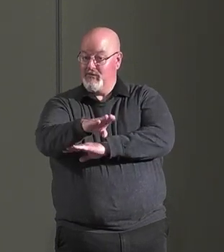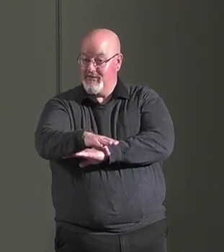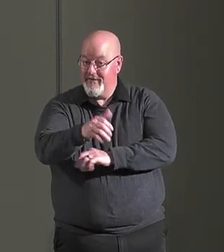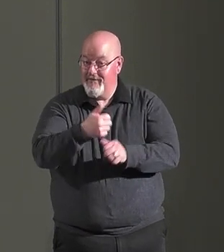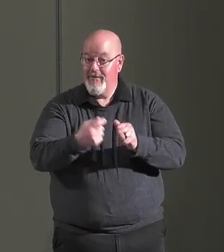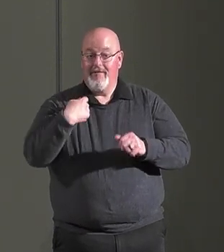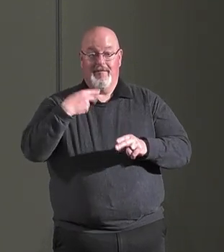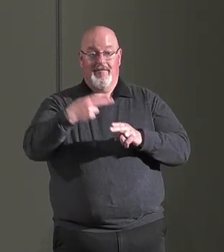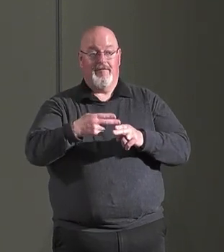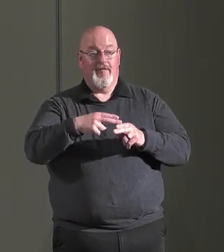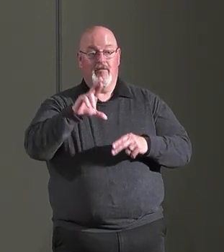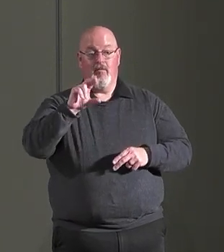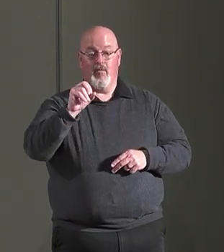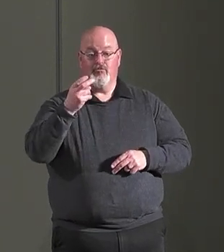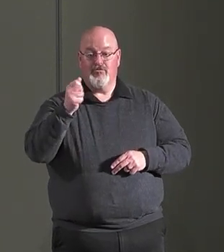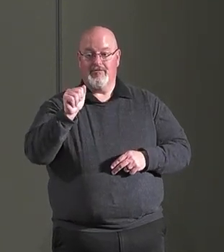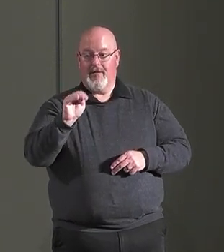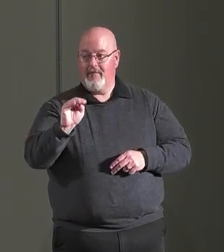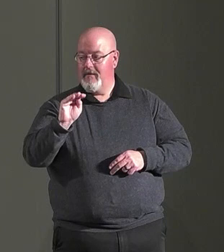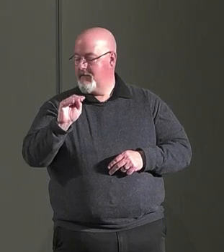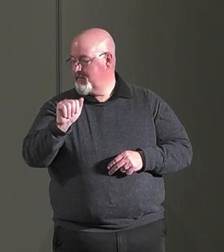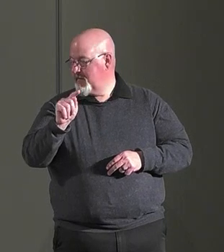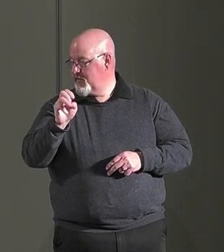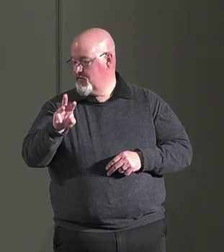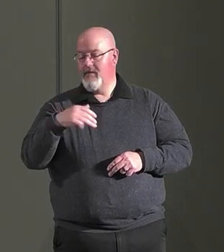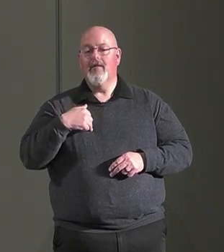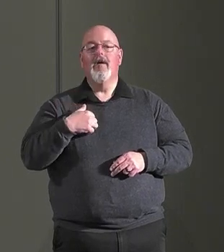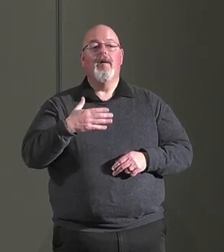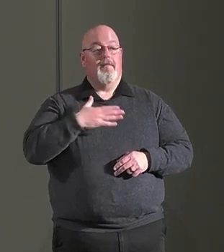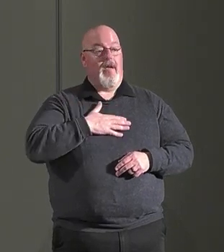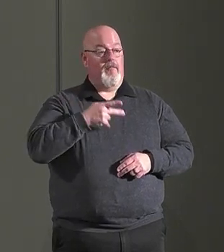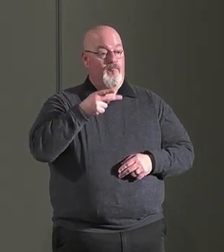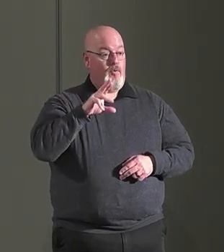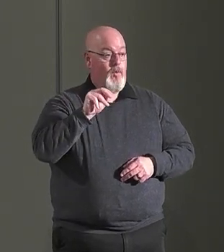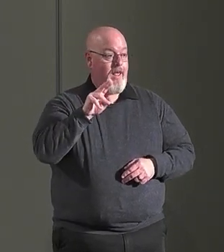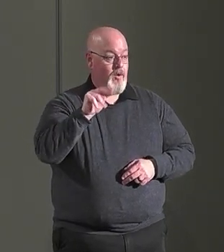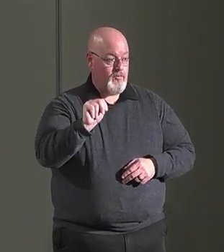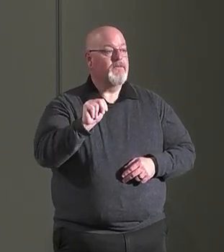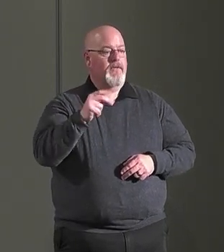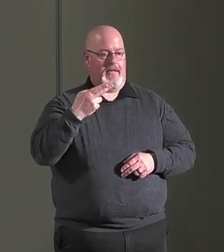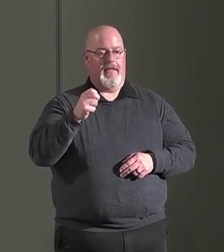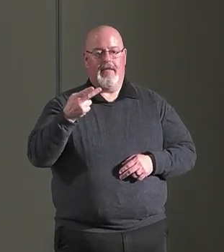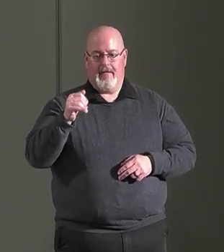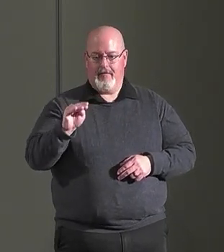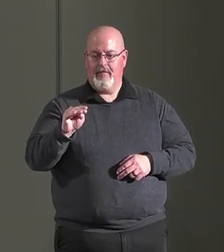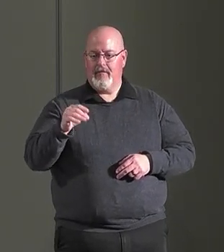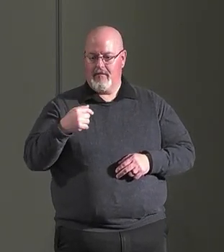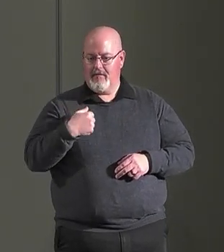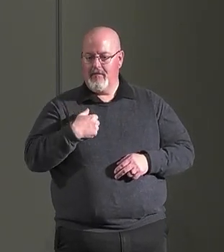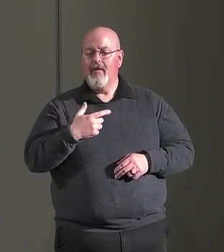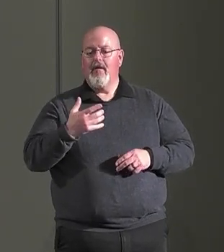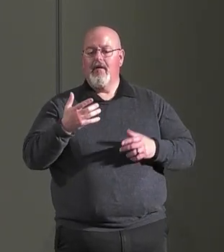My name is Roshan Matthew. My pronouns are he/him. I wear a rose pink shirt with blue